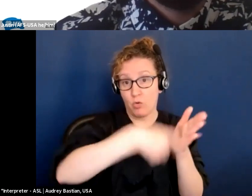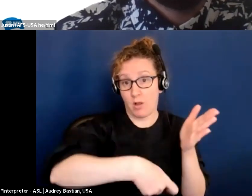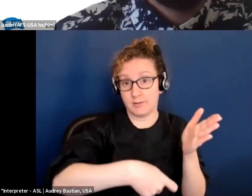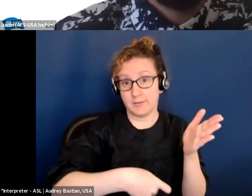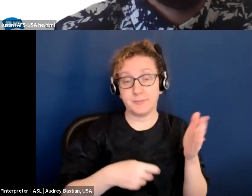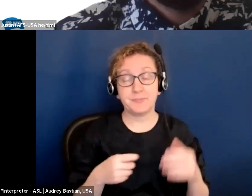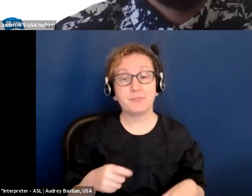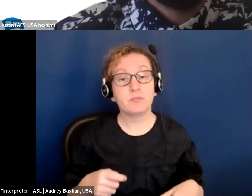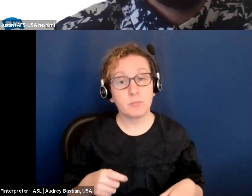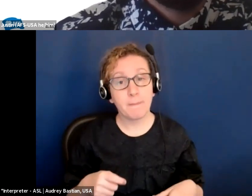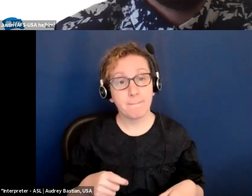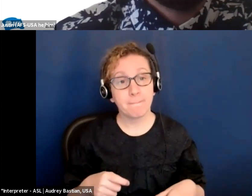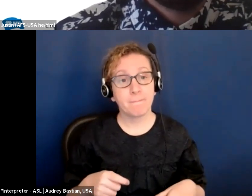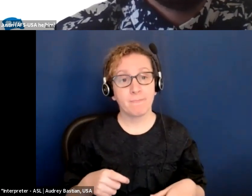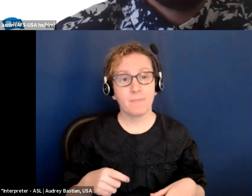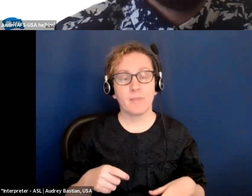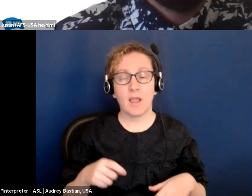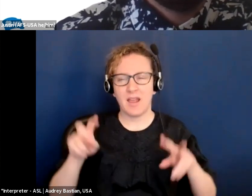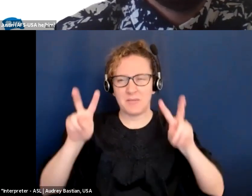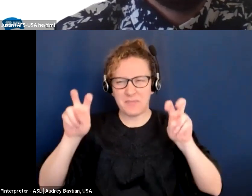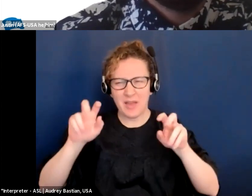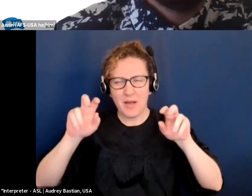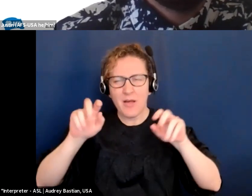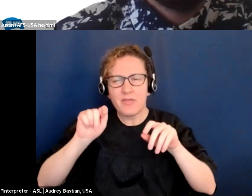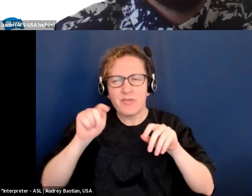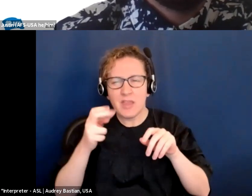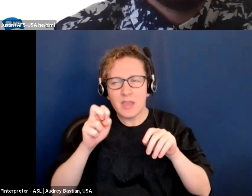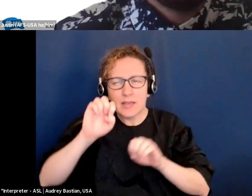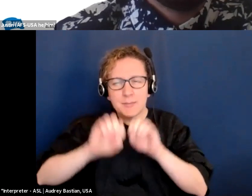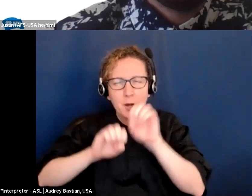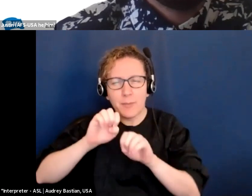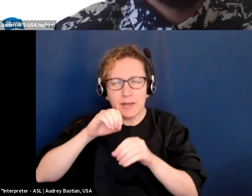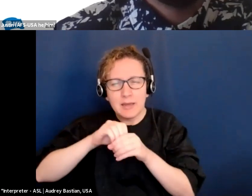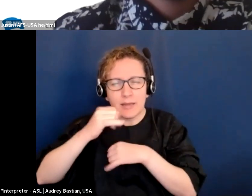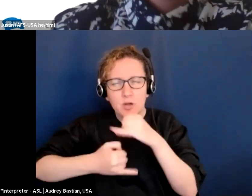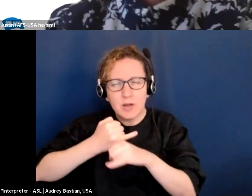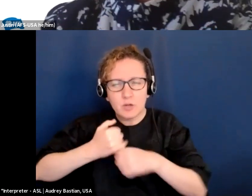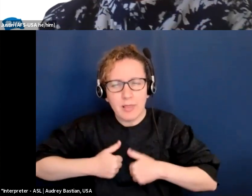In addition, the Experiment in International Living, which is also a high school program